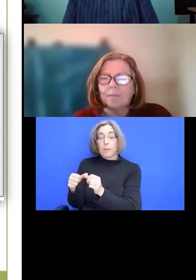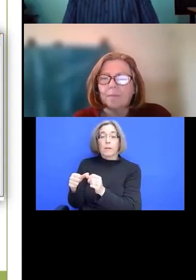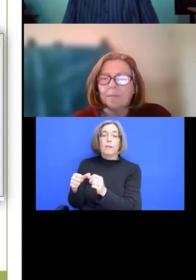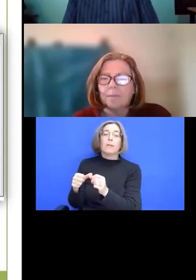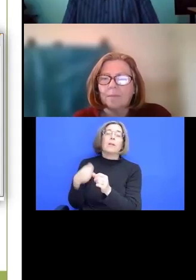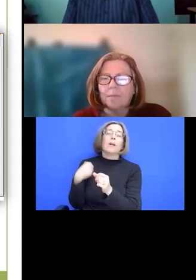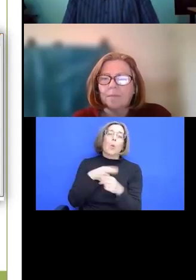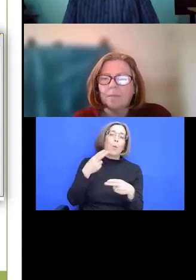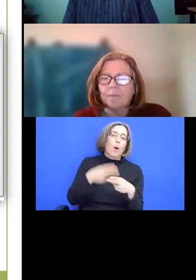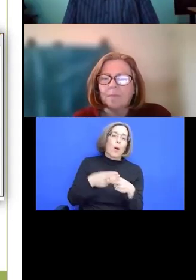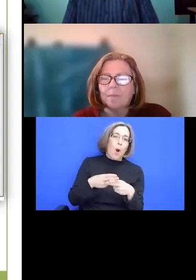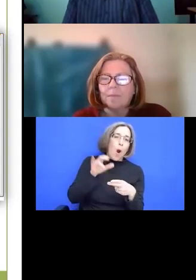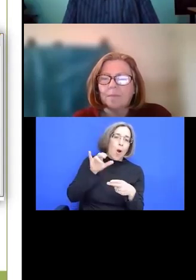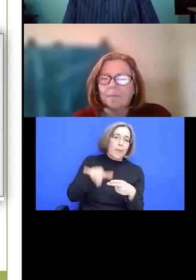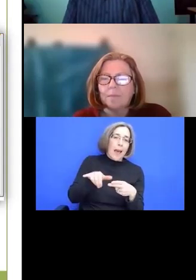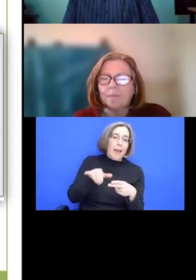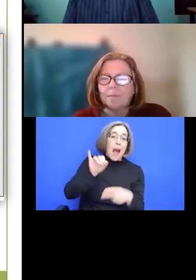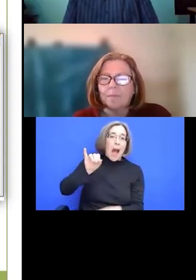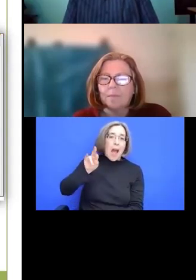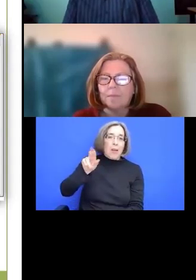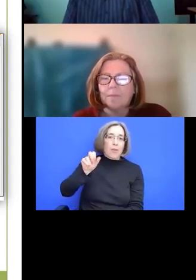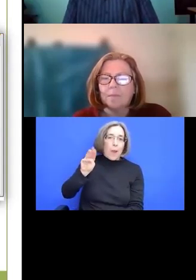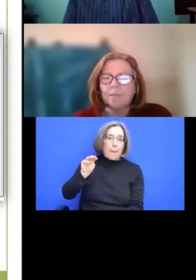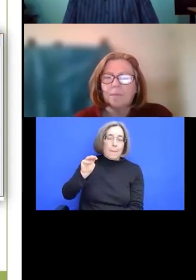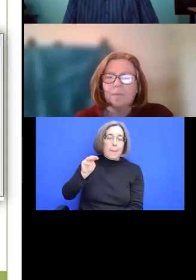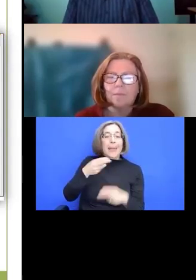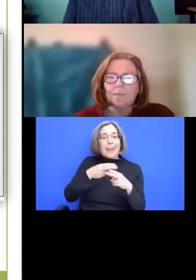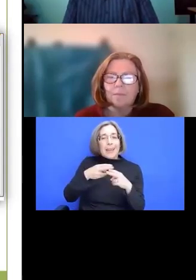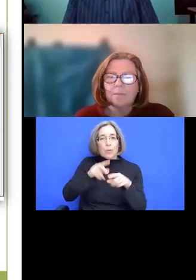because it's going to be the interim report additional materials request.